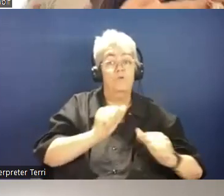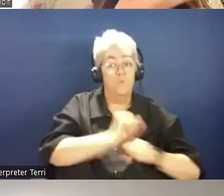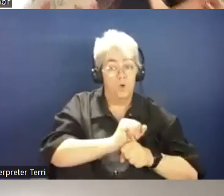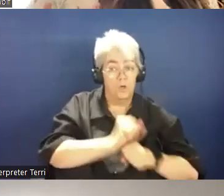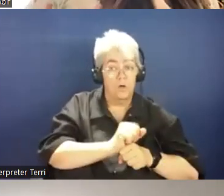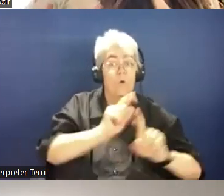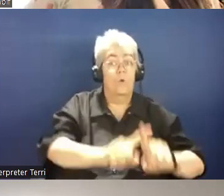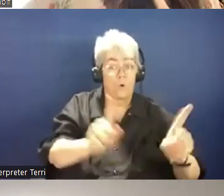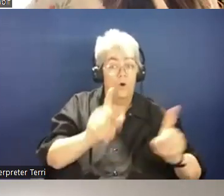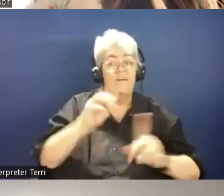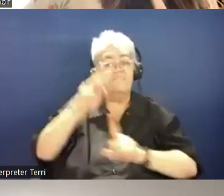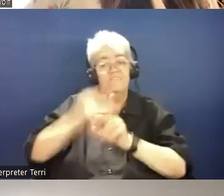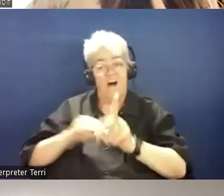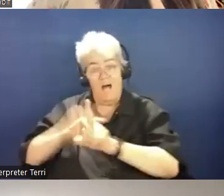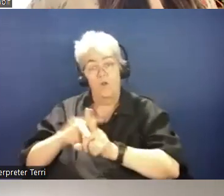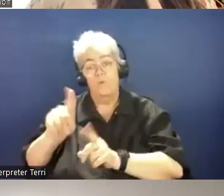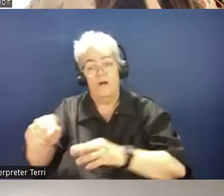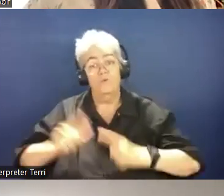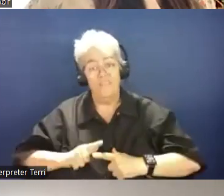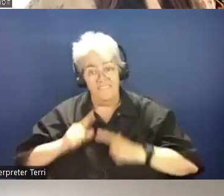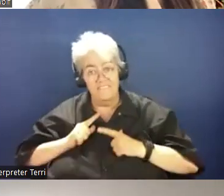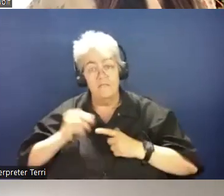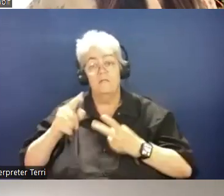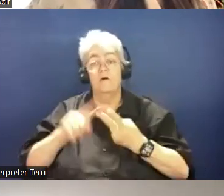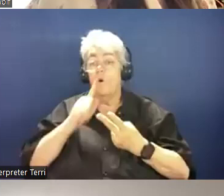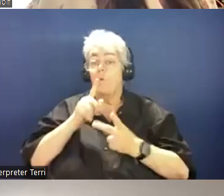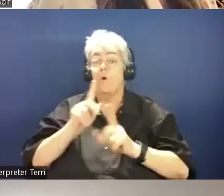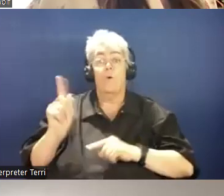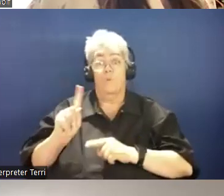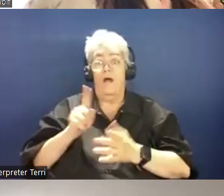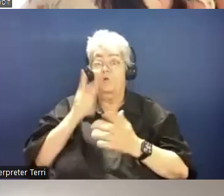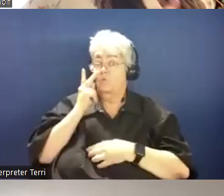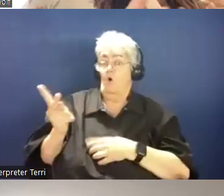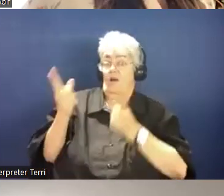or where the incident occurred. So 3 places, and that is to allow ease of